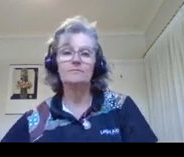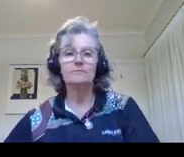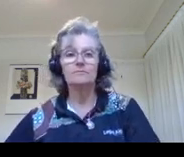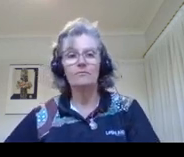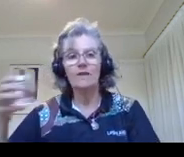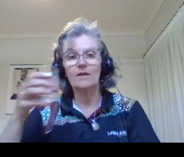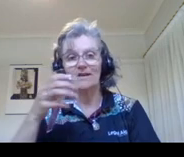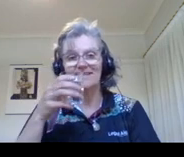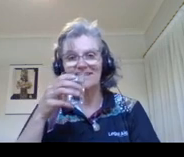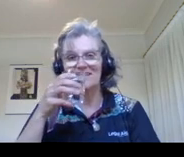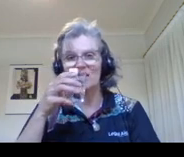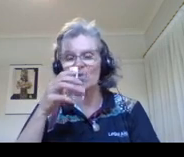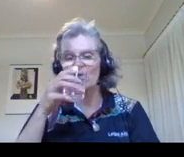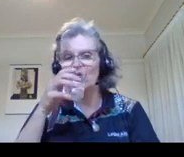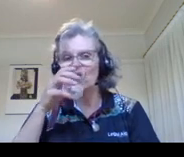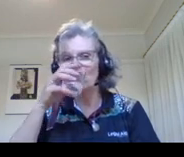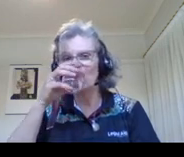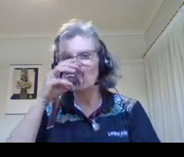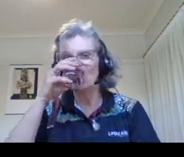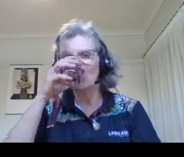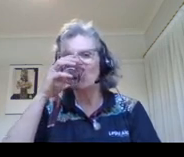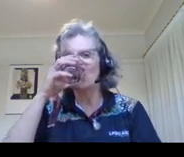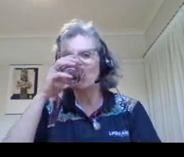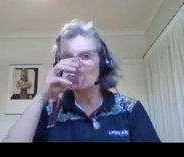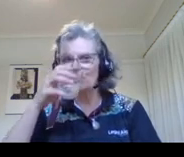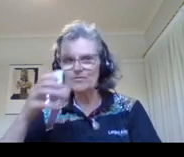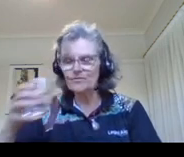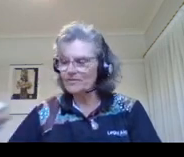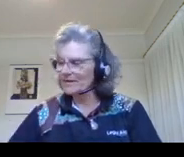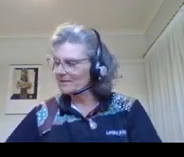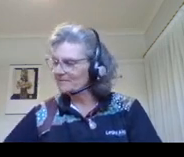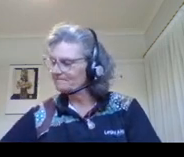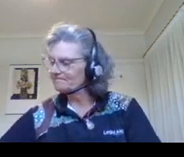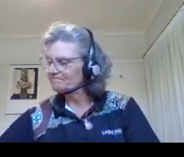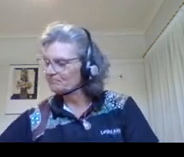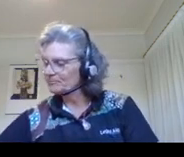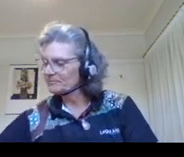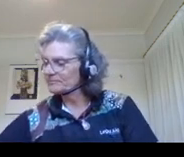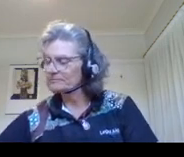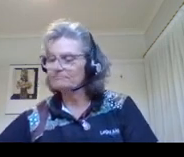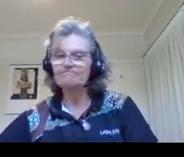you know before all the scammers have called up to all of these on the actual website so if you